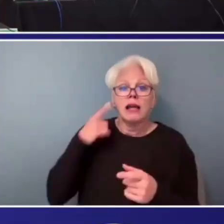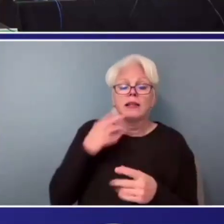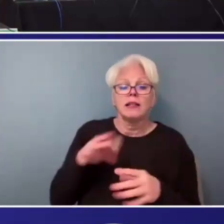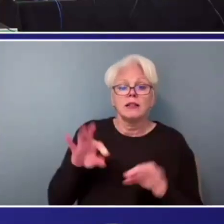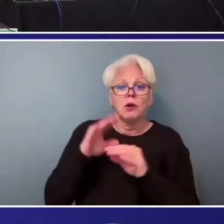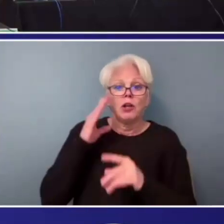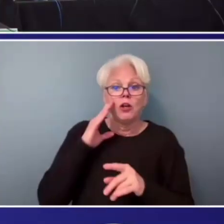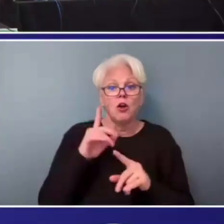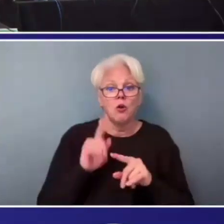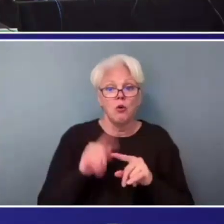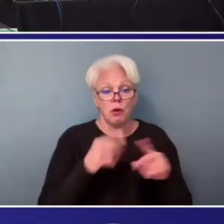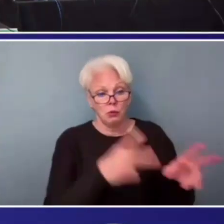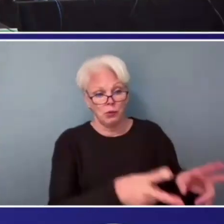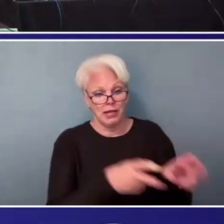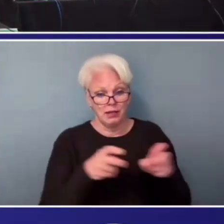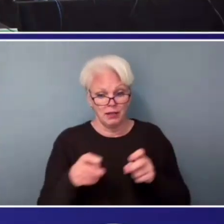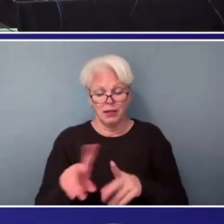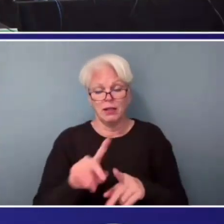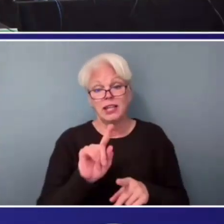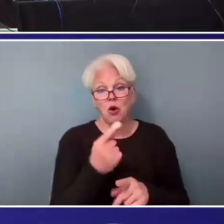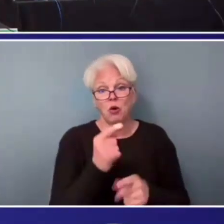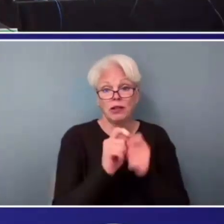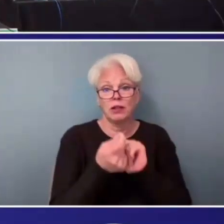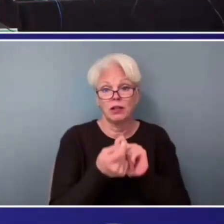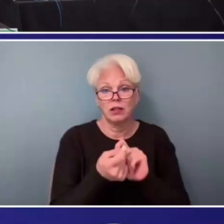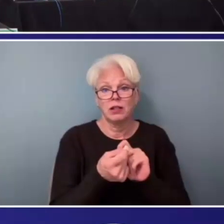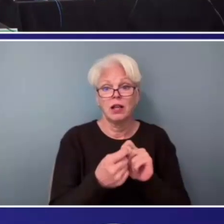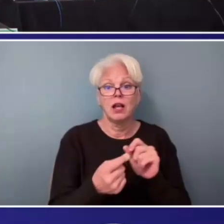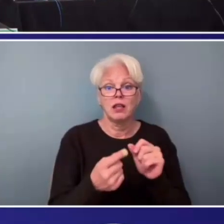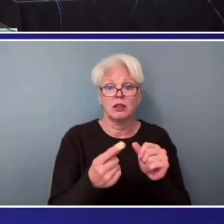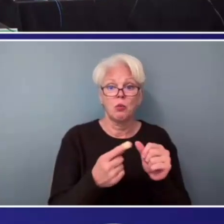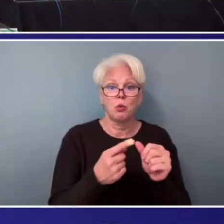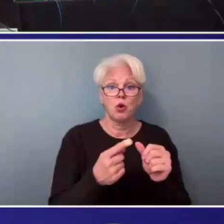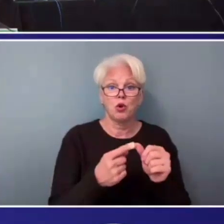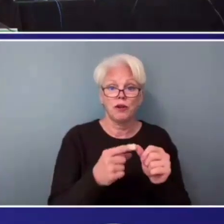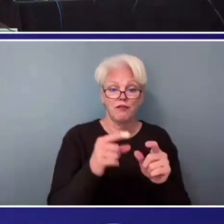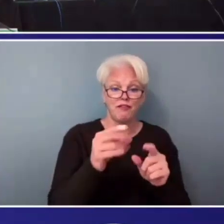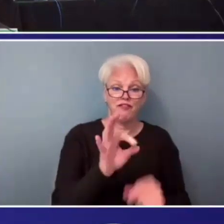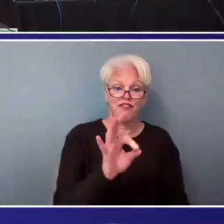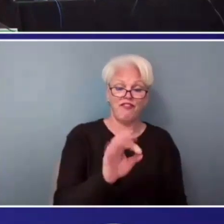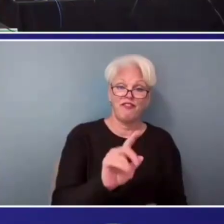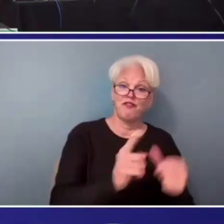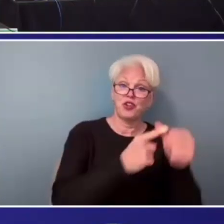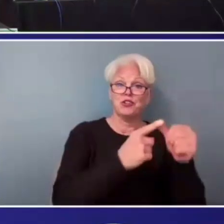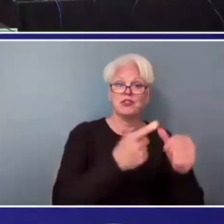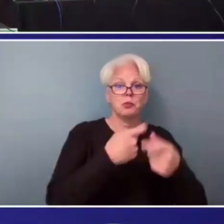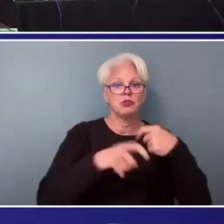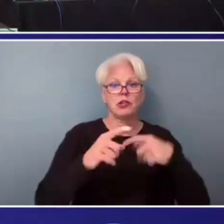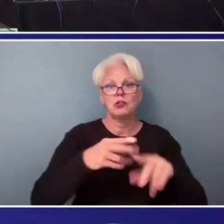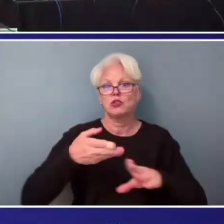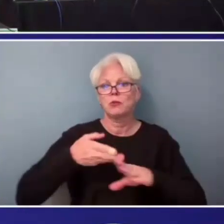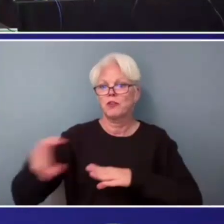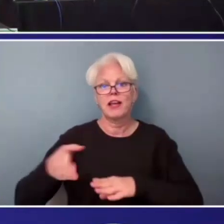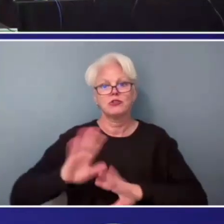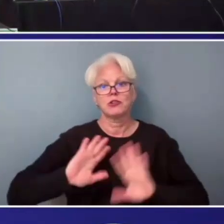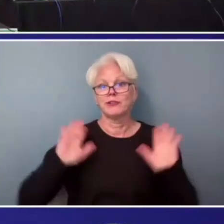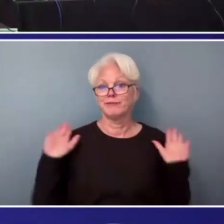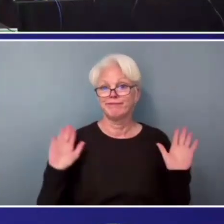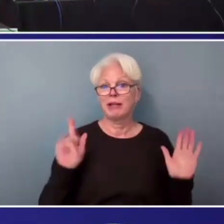this definition over was that we struck the word first and changed it to professional degree. These were degrees that were meant to represent, you know,